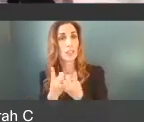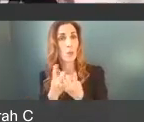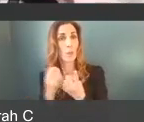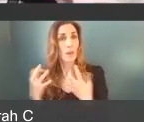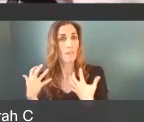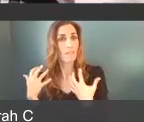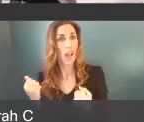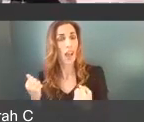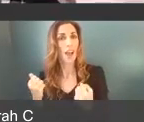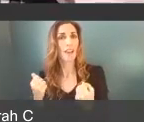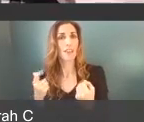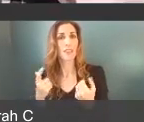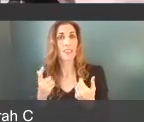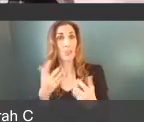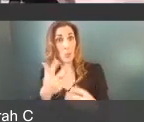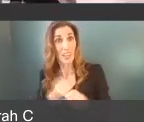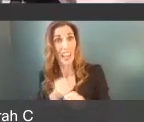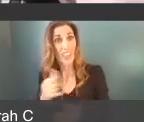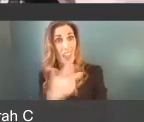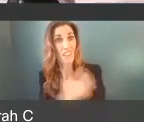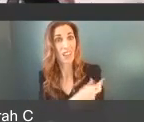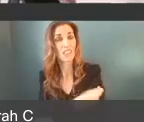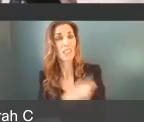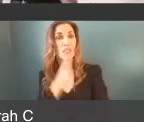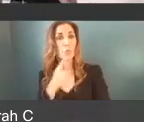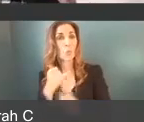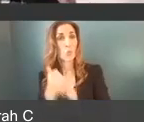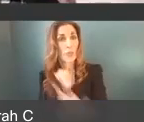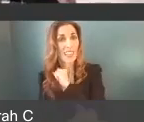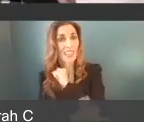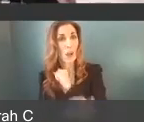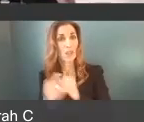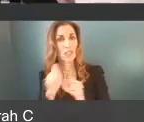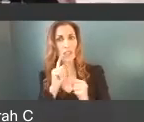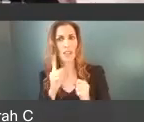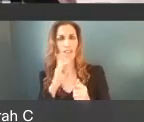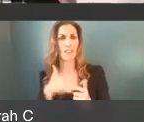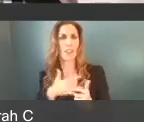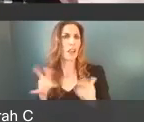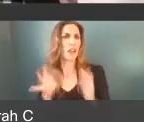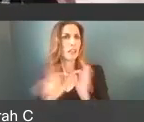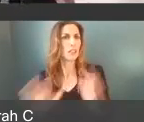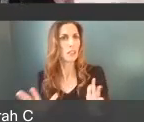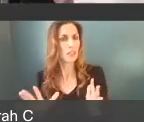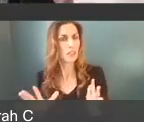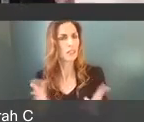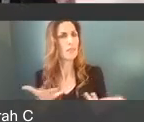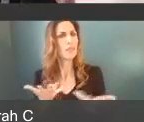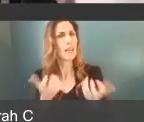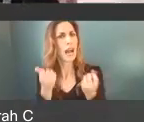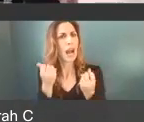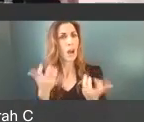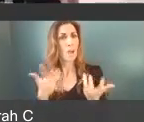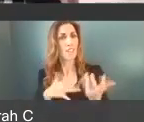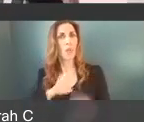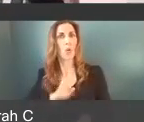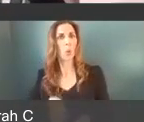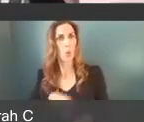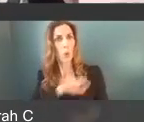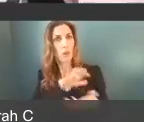to get those vaccines to the county sites a moot point, in a sense. How much of a relief is this, you know, for your County?